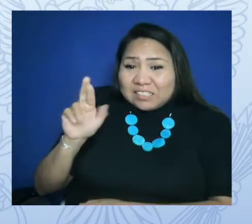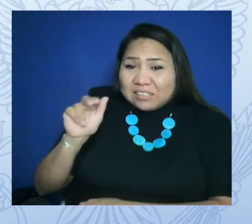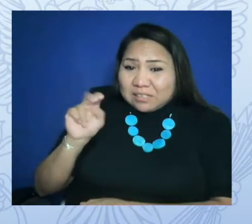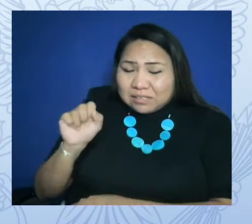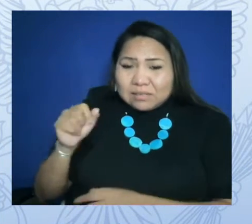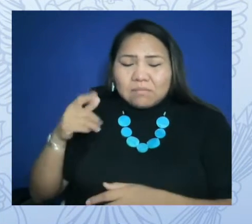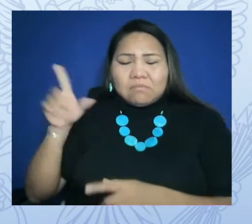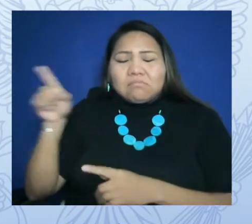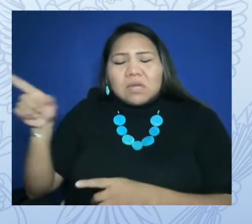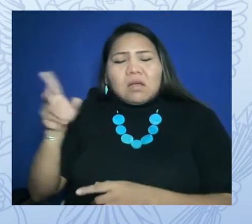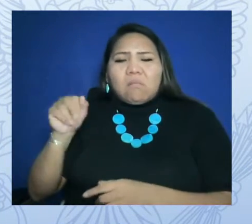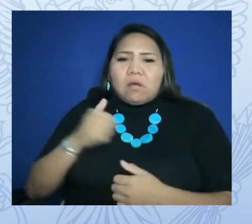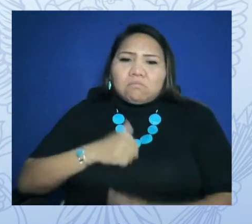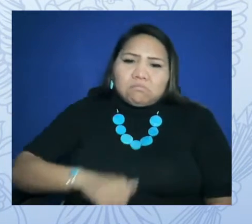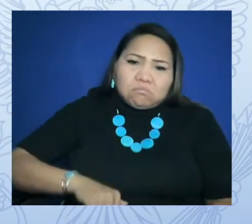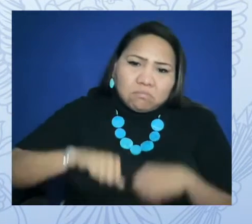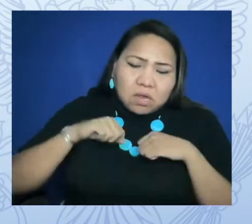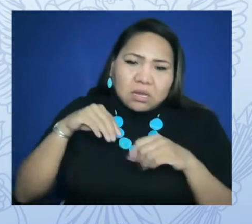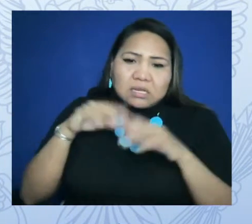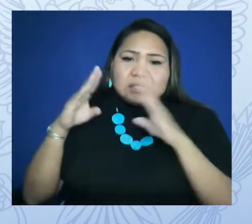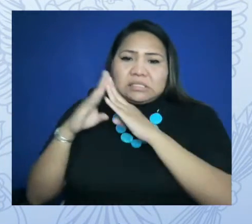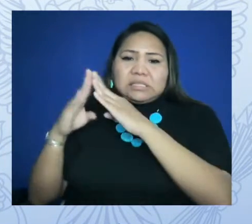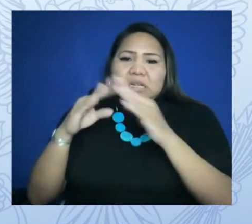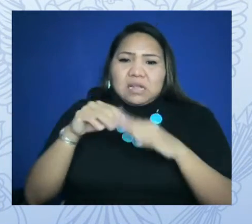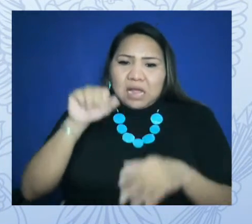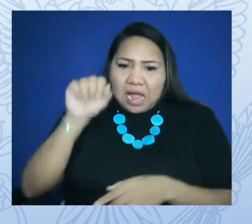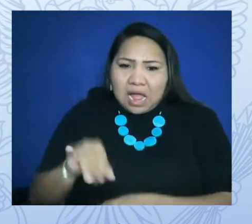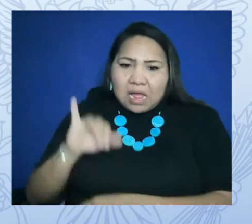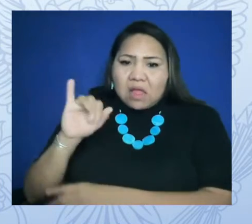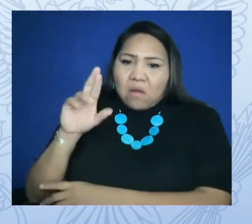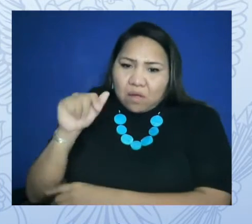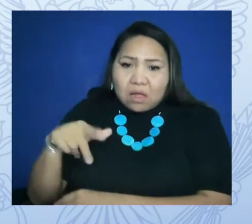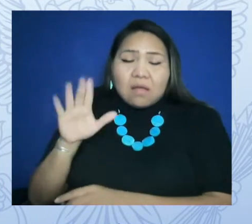Her company was ambushed during the fighting that followed.